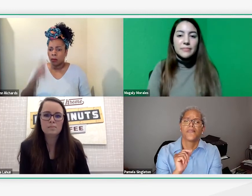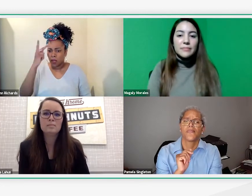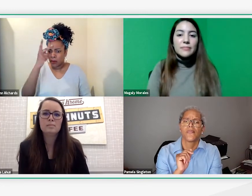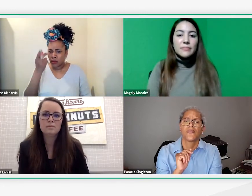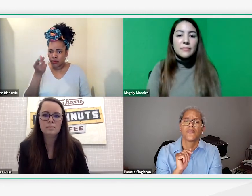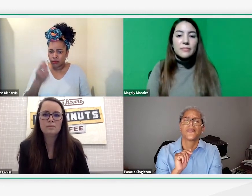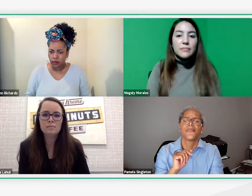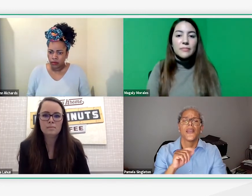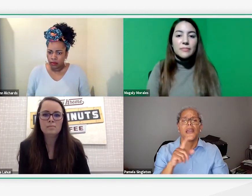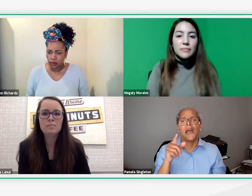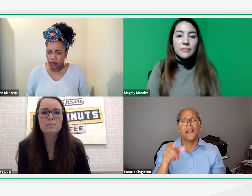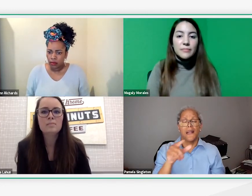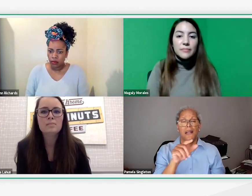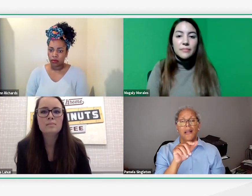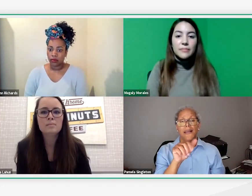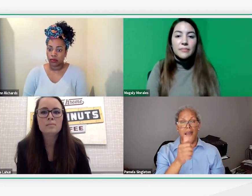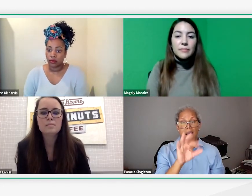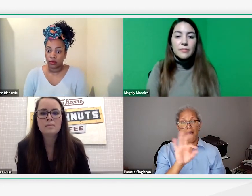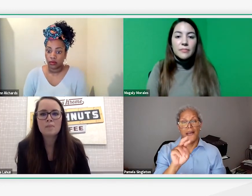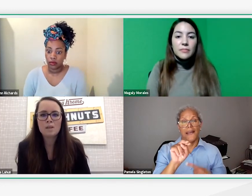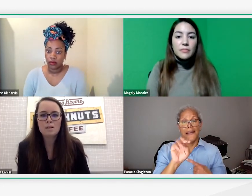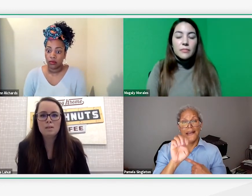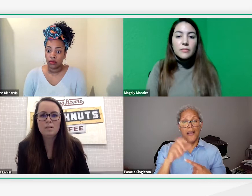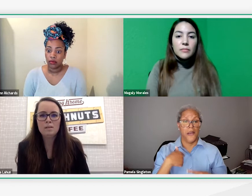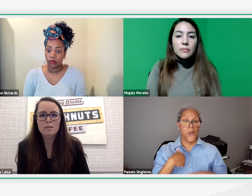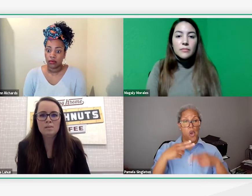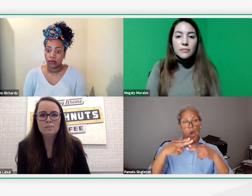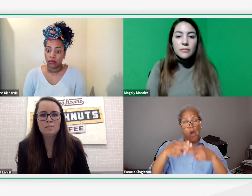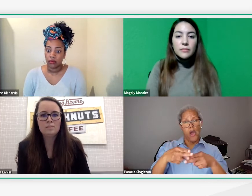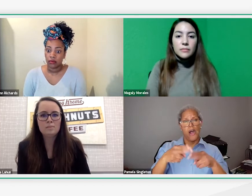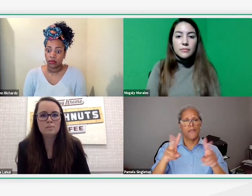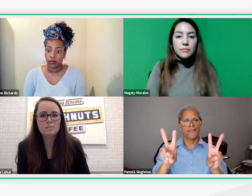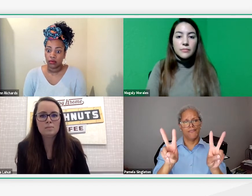Those type of expenses are important.\N>>ROXANN RICHARDS: Pamela, do you want to expand on that?